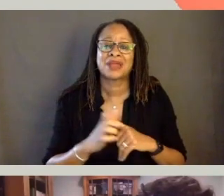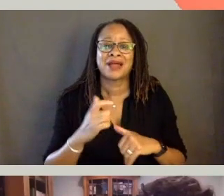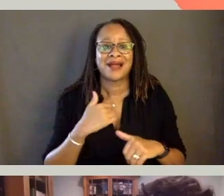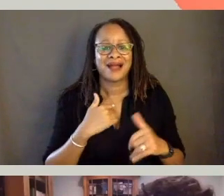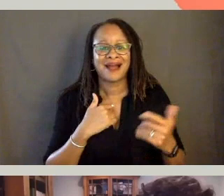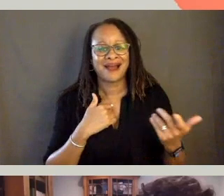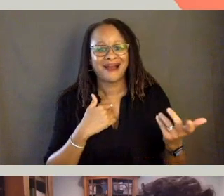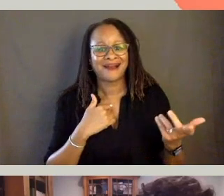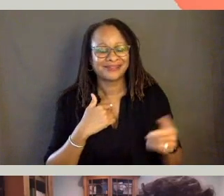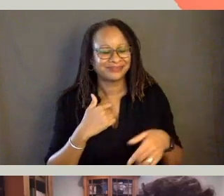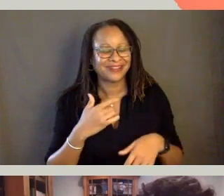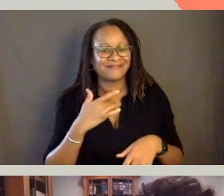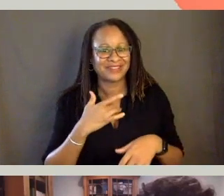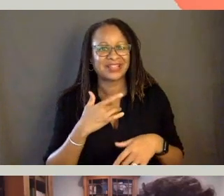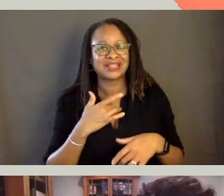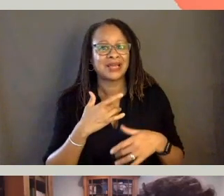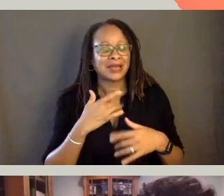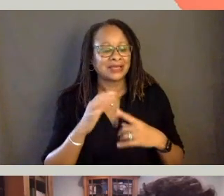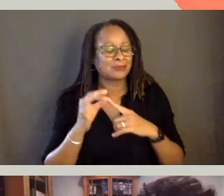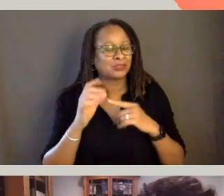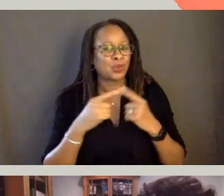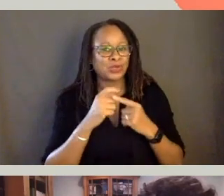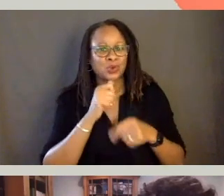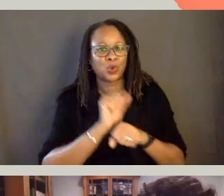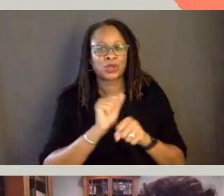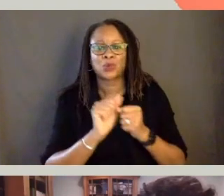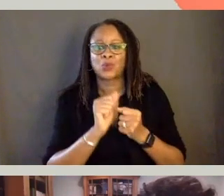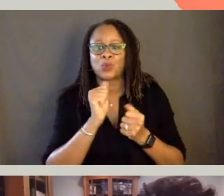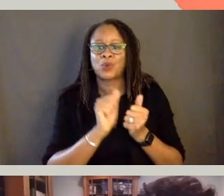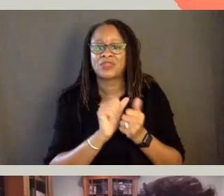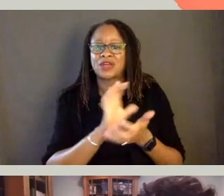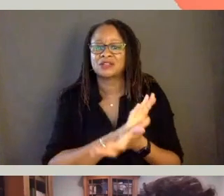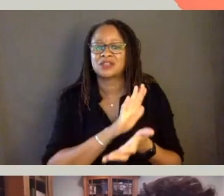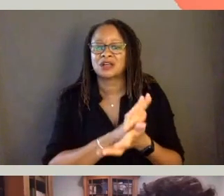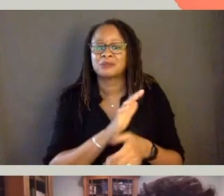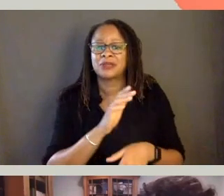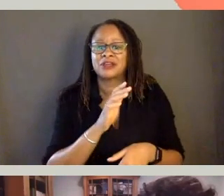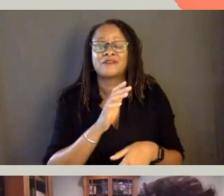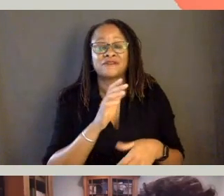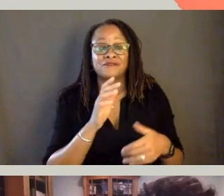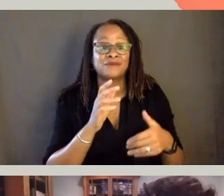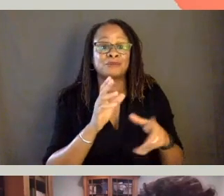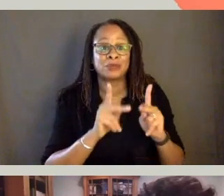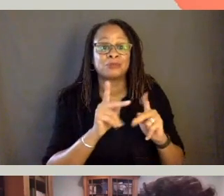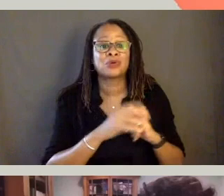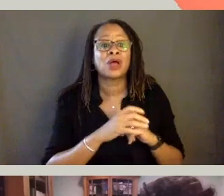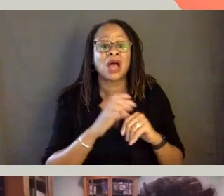especially when working with undocumented folks, how can we make sure that folks